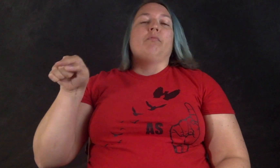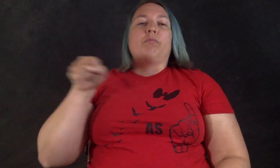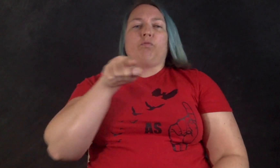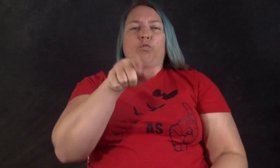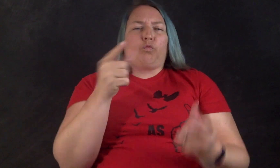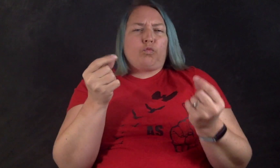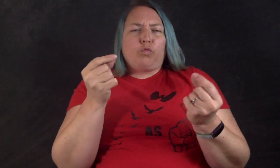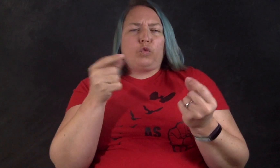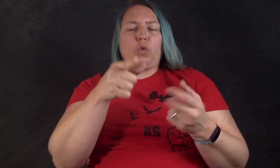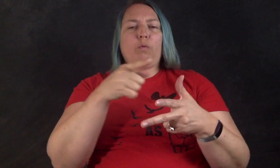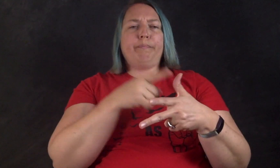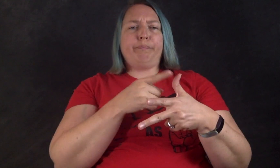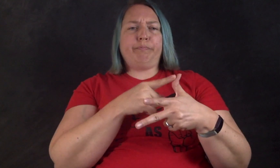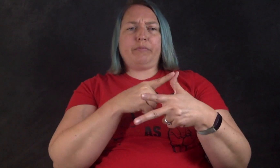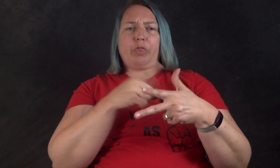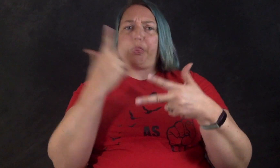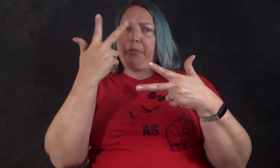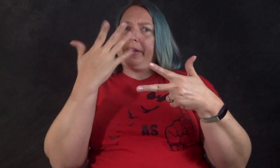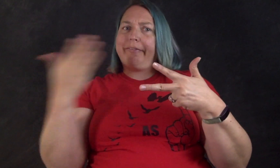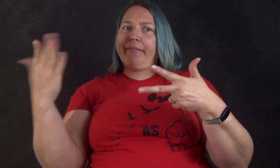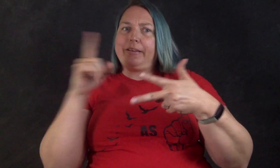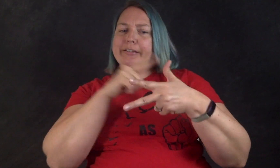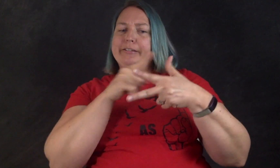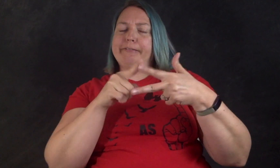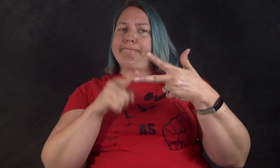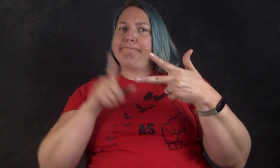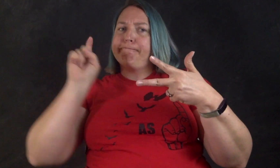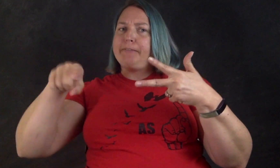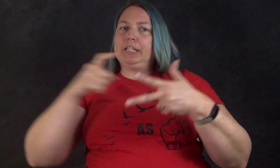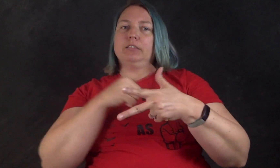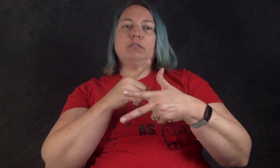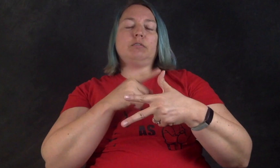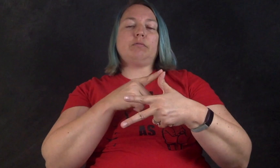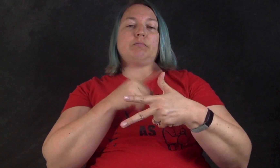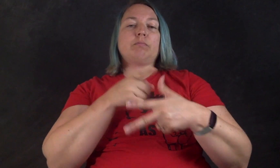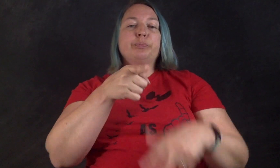There are 3 things to do with that this week.